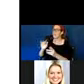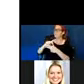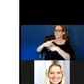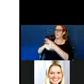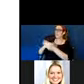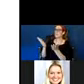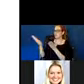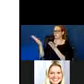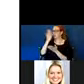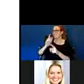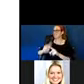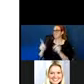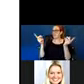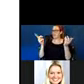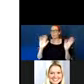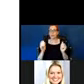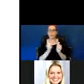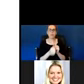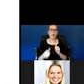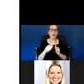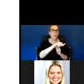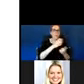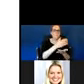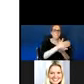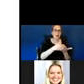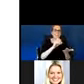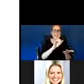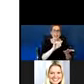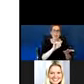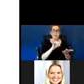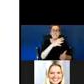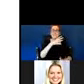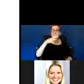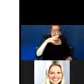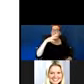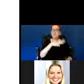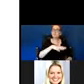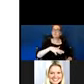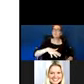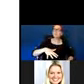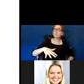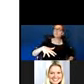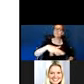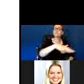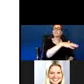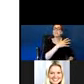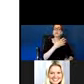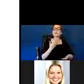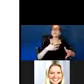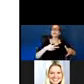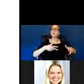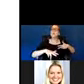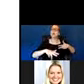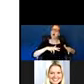where it's very rural and it's very likely that you're walking for a good 20 minutes up river before you come to a small encampment.